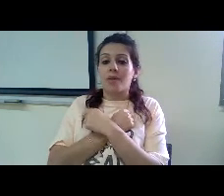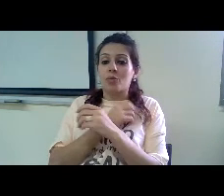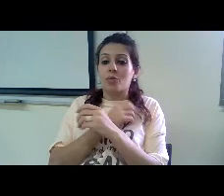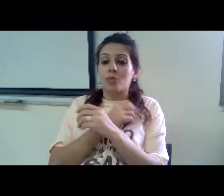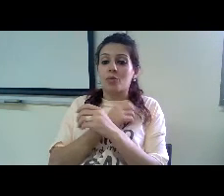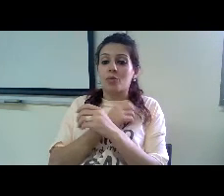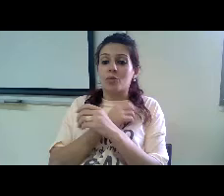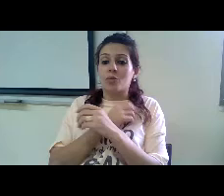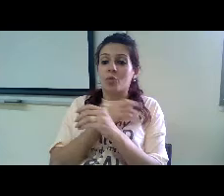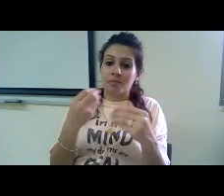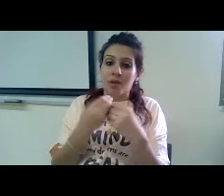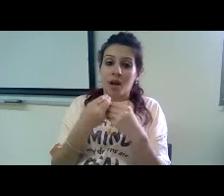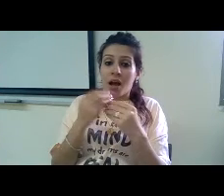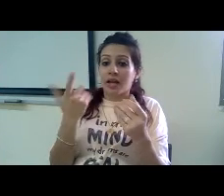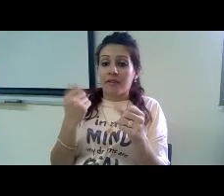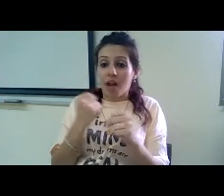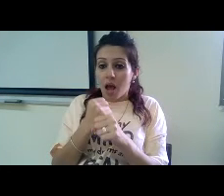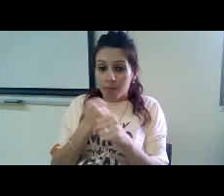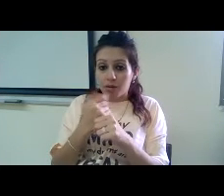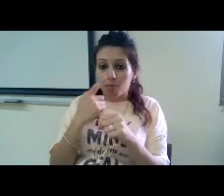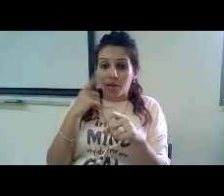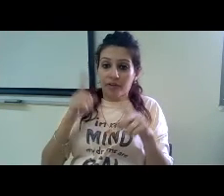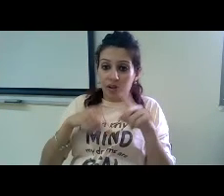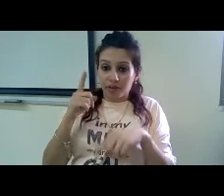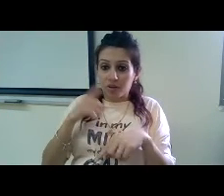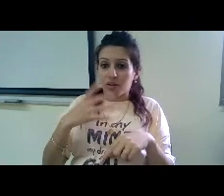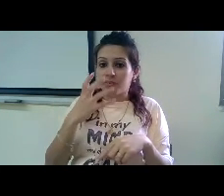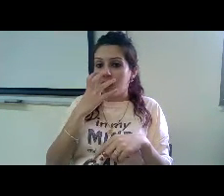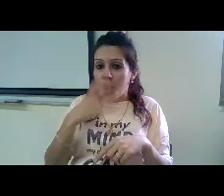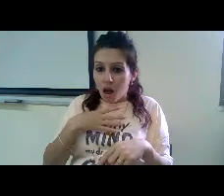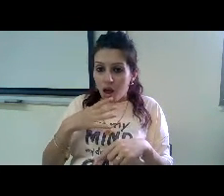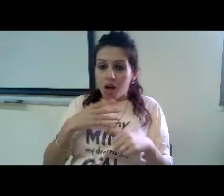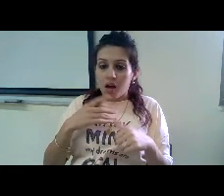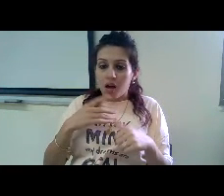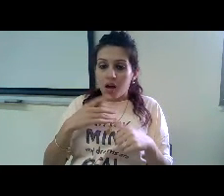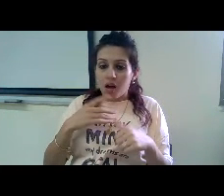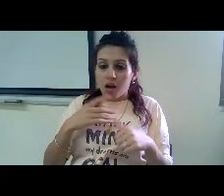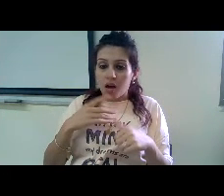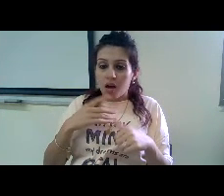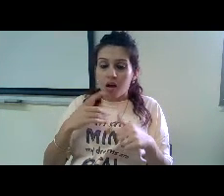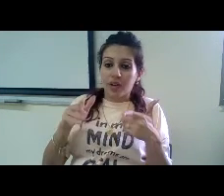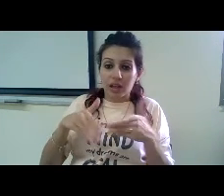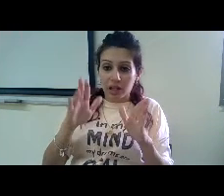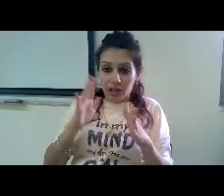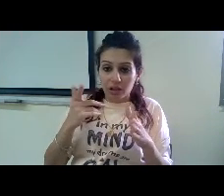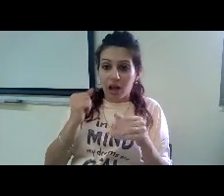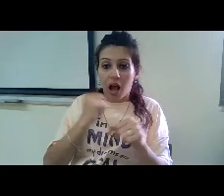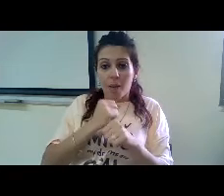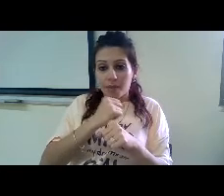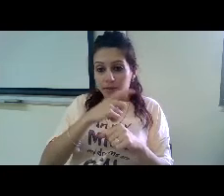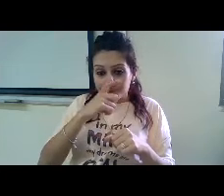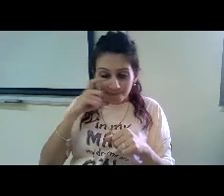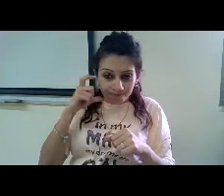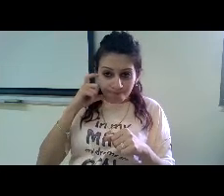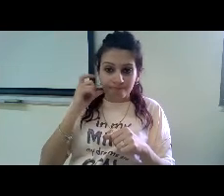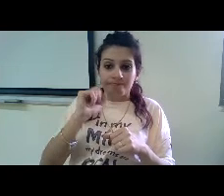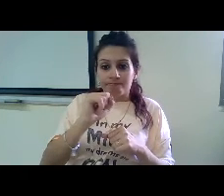And also, I think it's important to support the parents in understanding the specialties of raising a child with special needs.